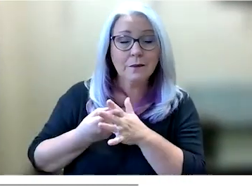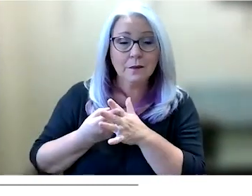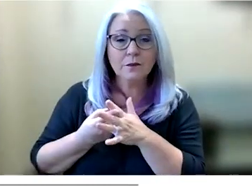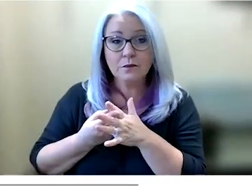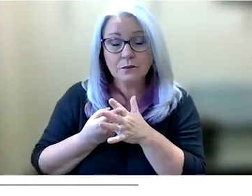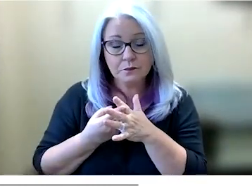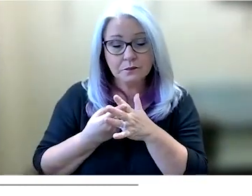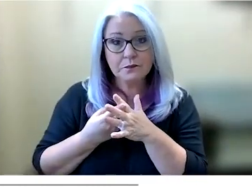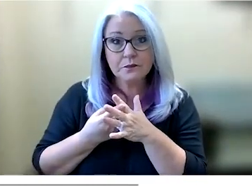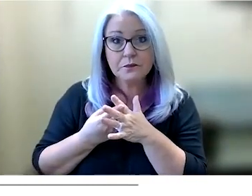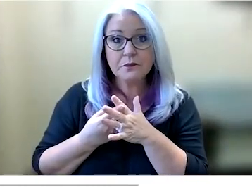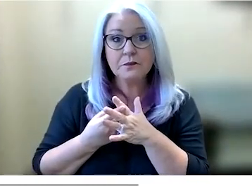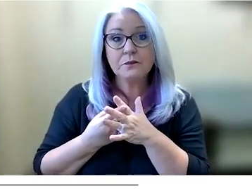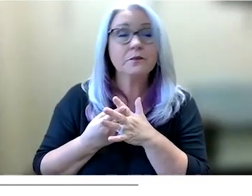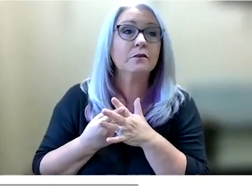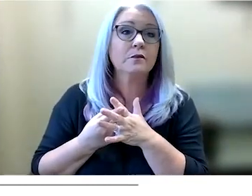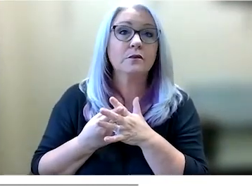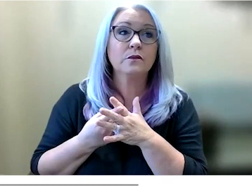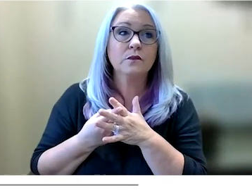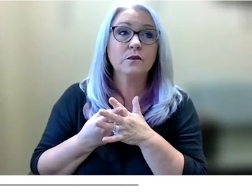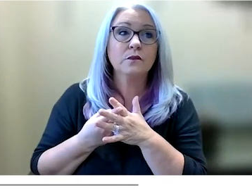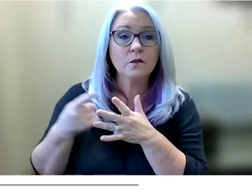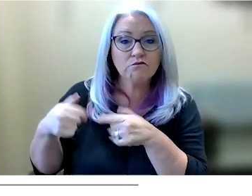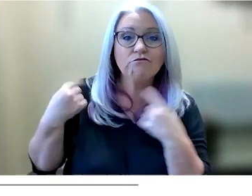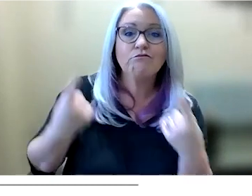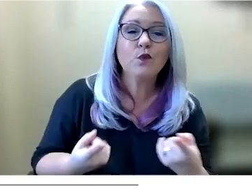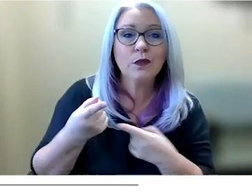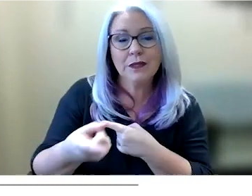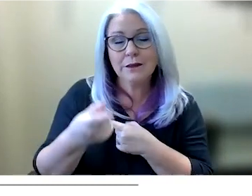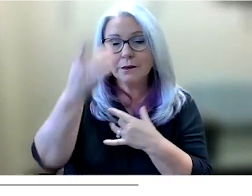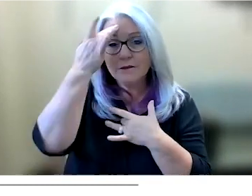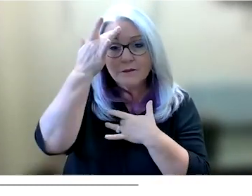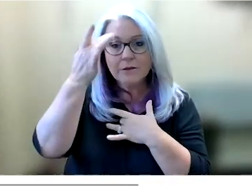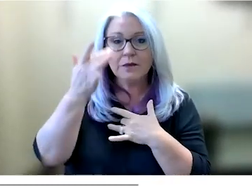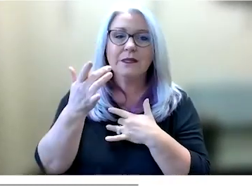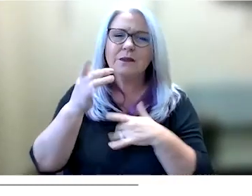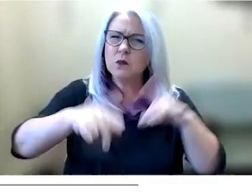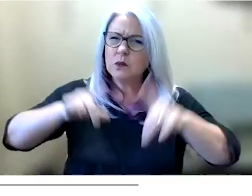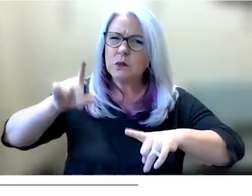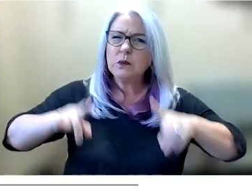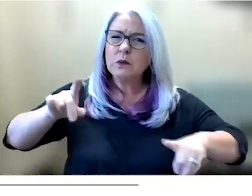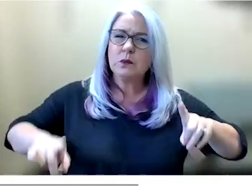how they are prevalent throughout someone's course of illness really varies across individuals and by type of